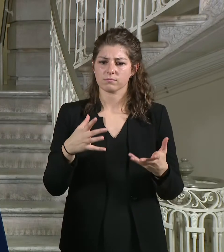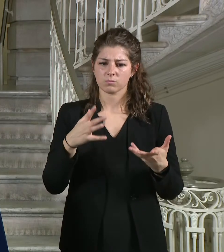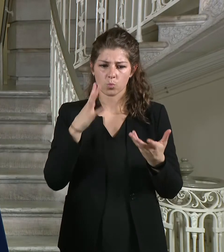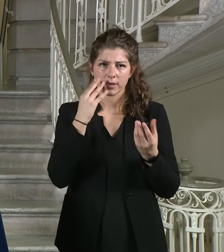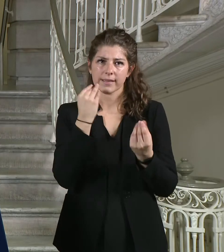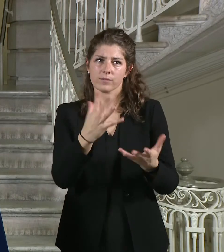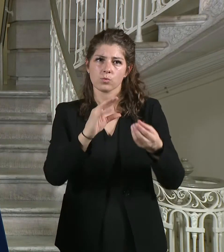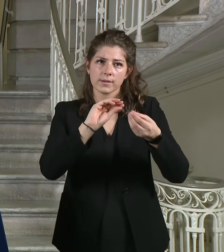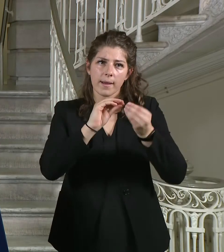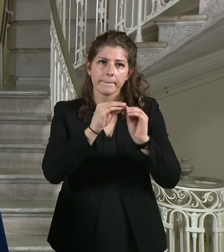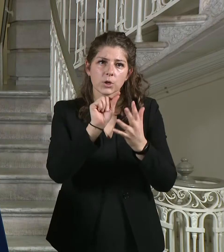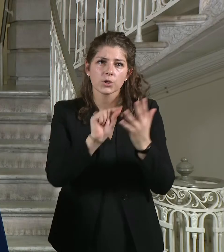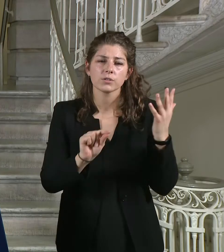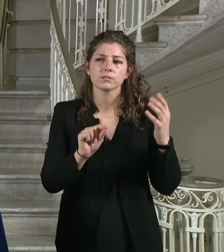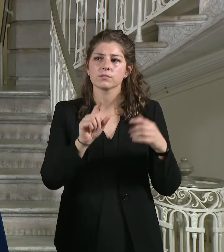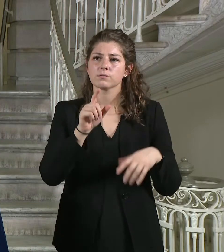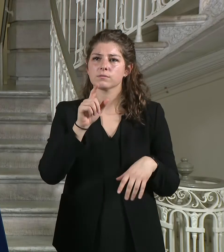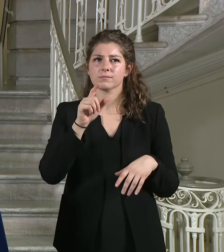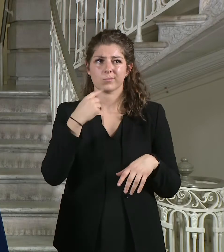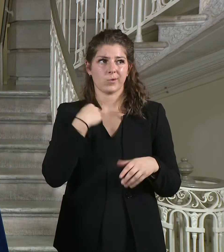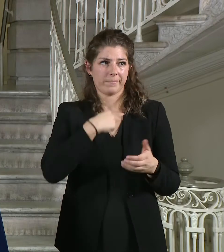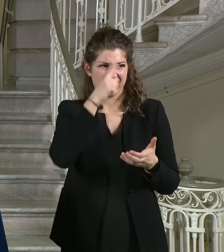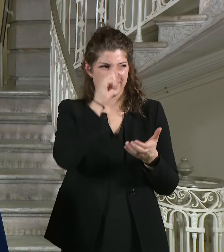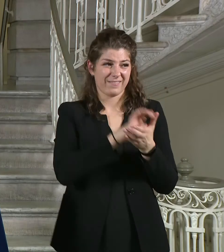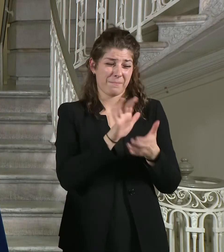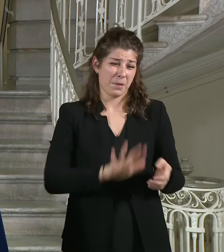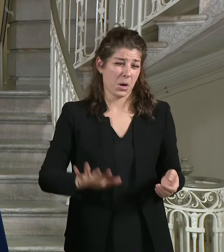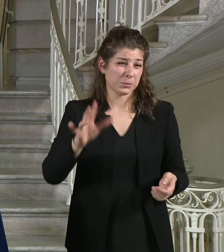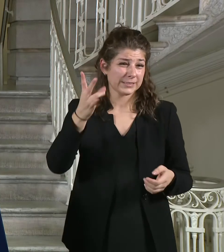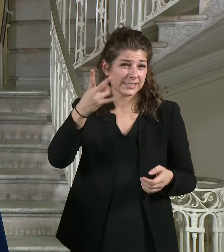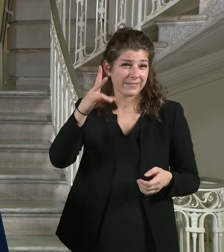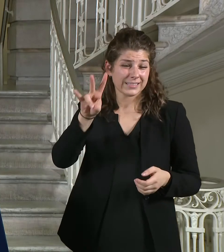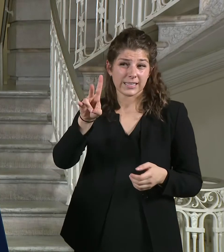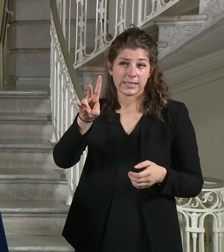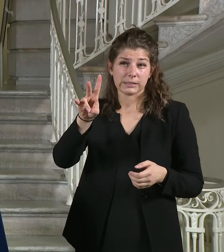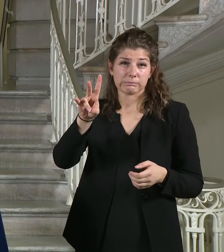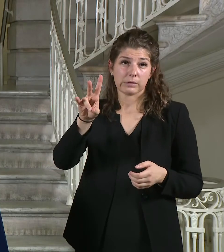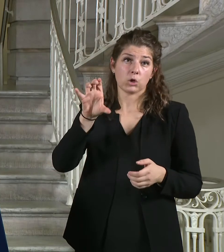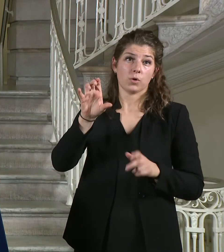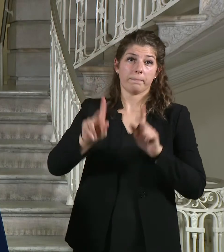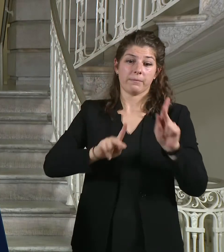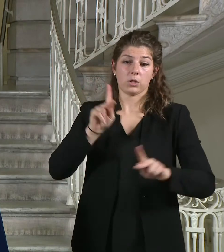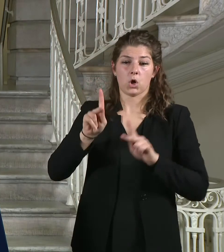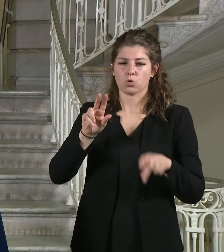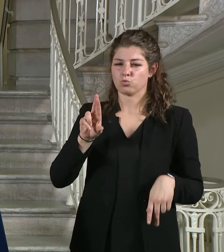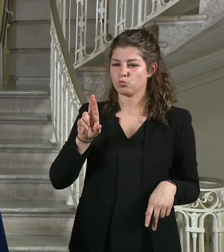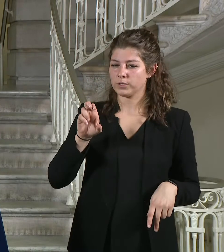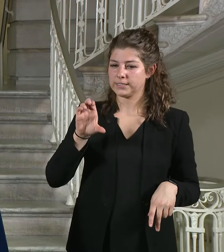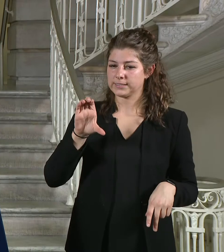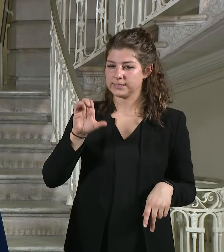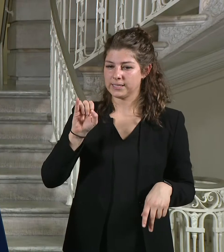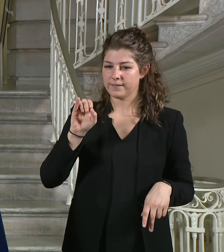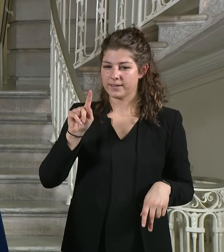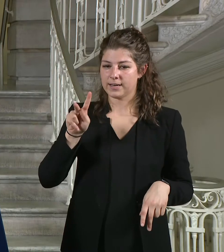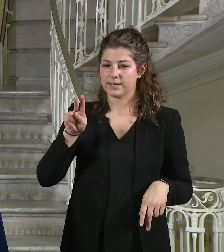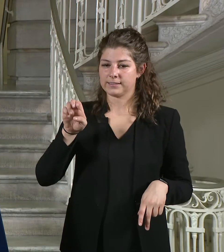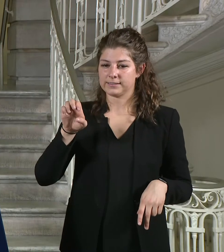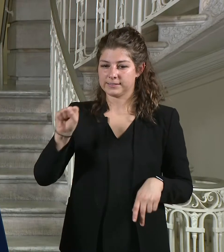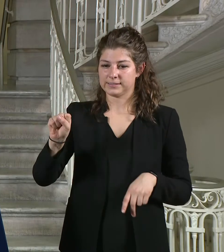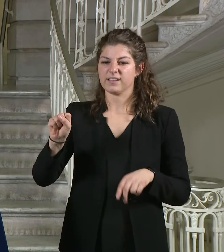ARE IMPORTANT AROUND THE -- AND I SAID LET'S COME TOGETHER AND HERE WE ARE GOING TO GIVE YOU THE NUMBERS WE